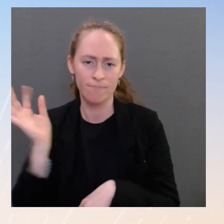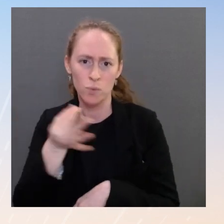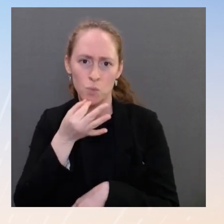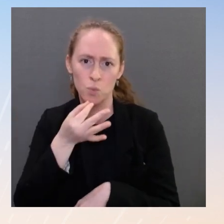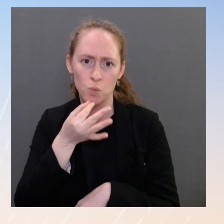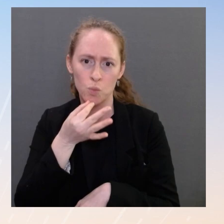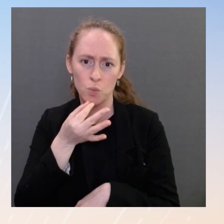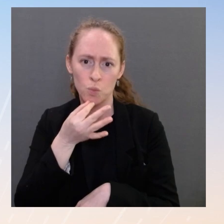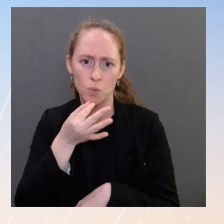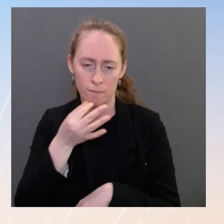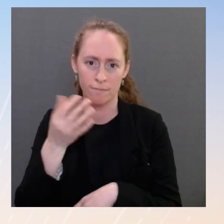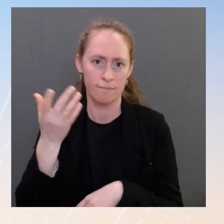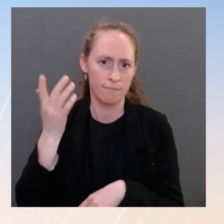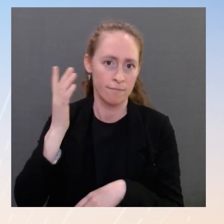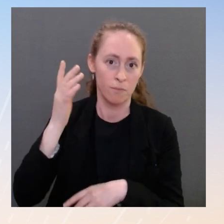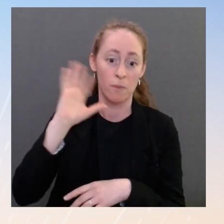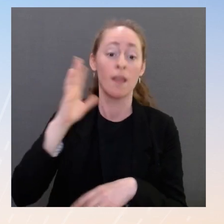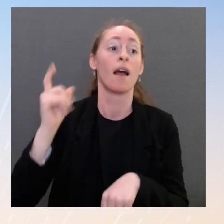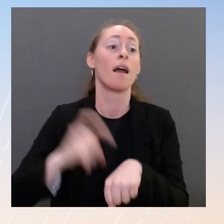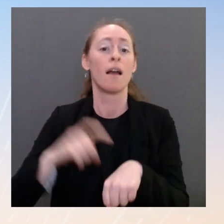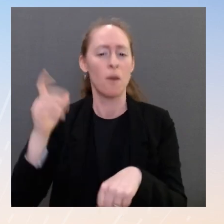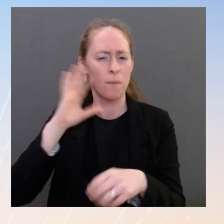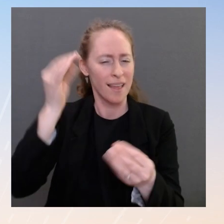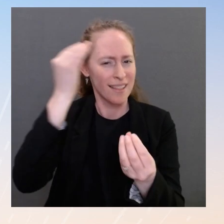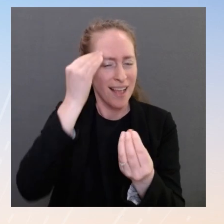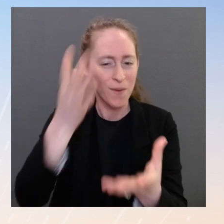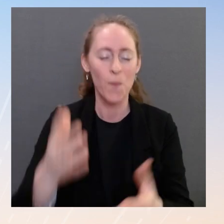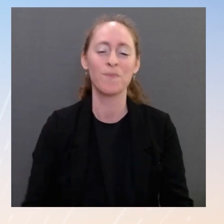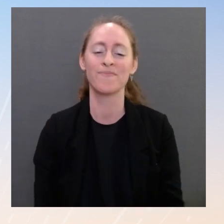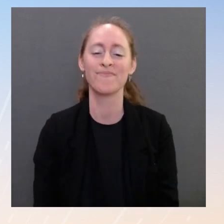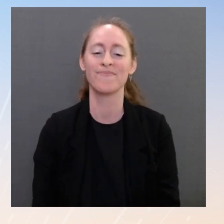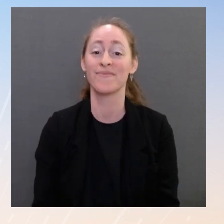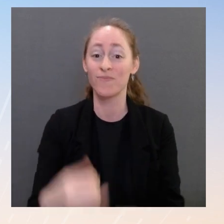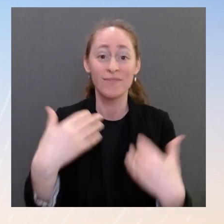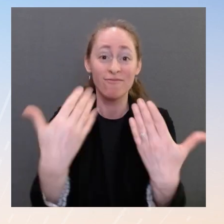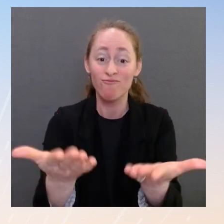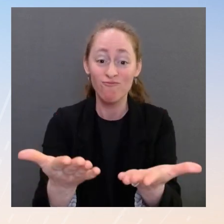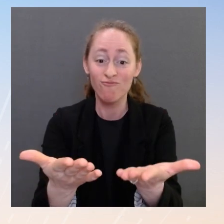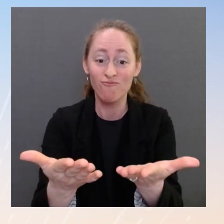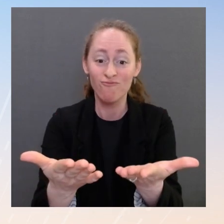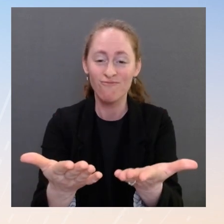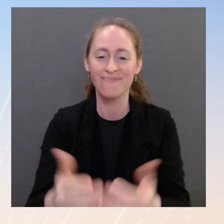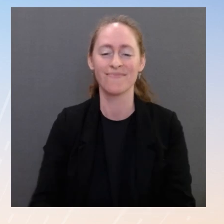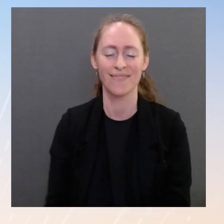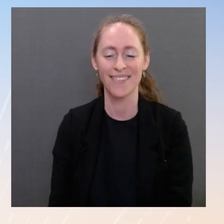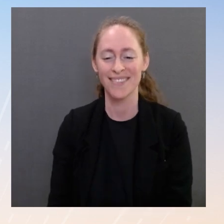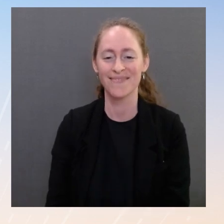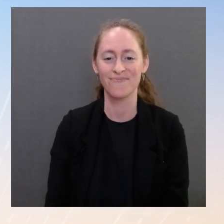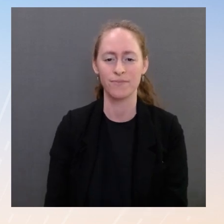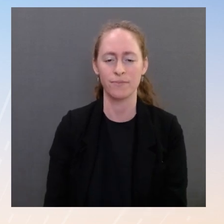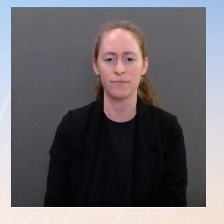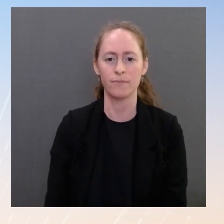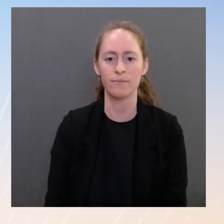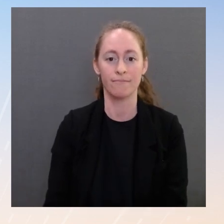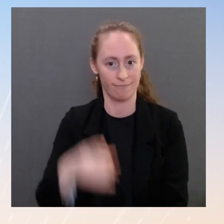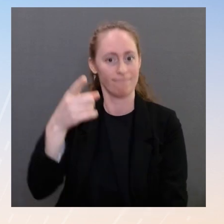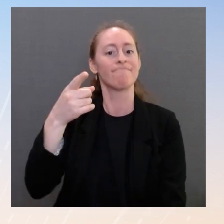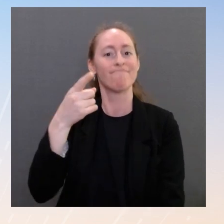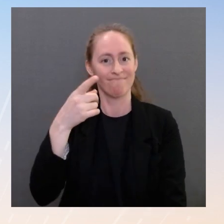The President put out a statement this morning on the prisoner swap for the release of Trevor Reed. And he called it -- said there were some "difficult decisions" that he had to make, involved.